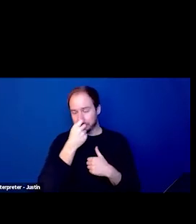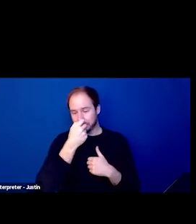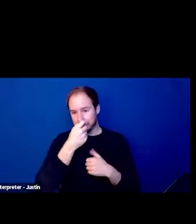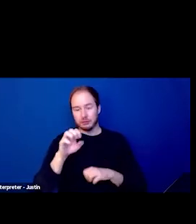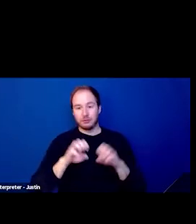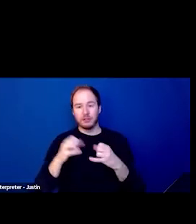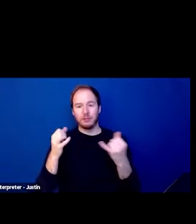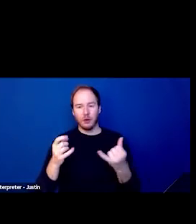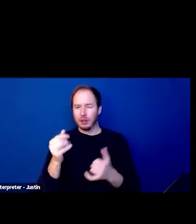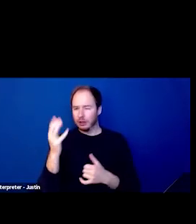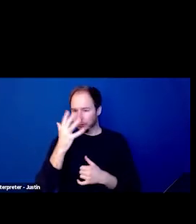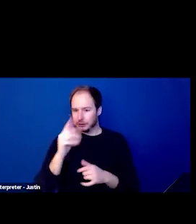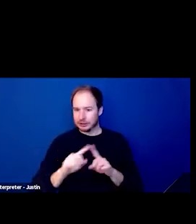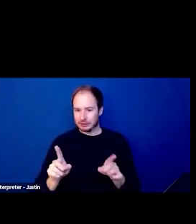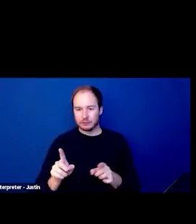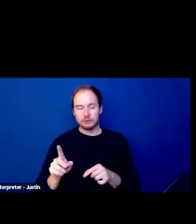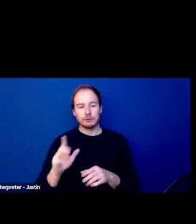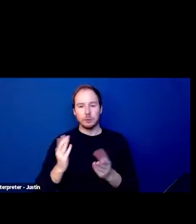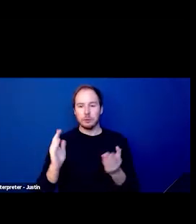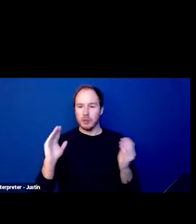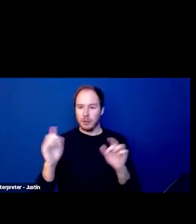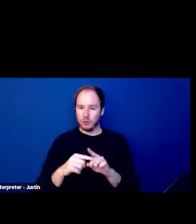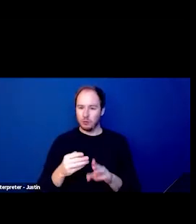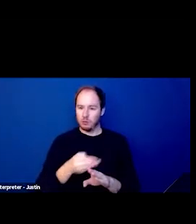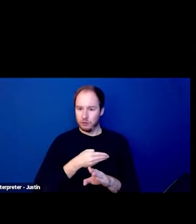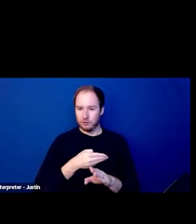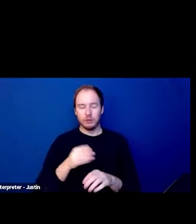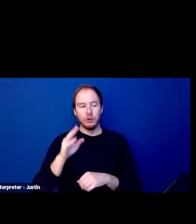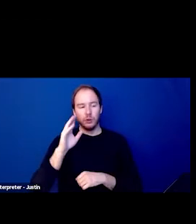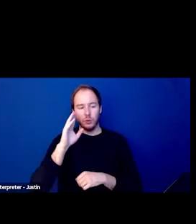is a little bit different than in previous sessions. It's gonna be a little bit shorter,